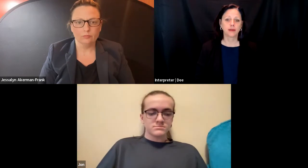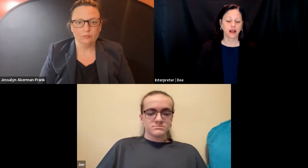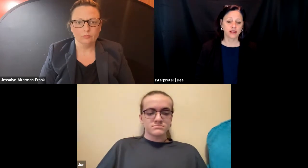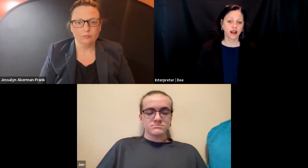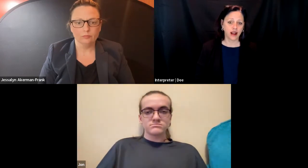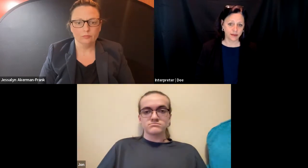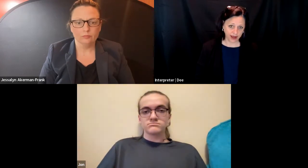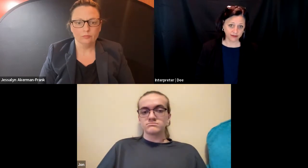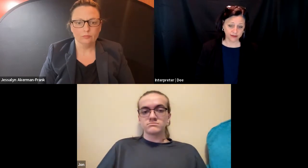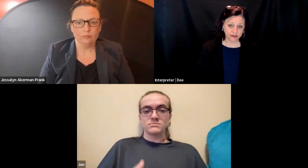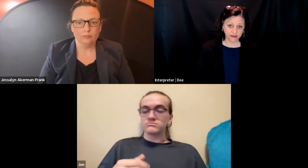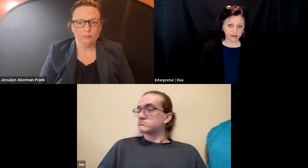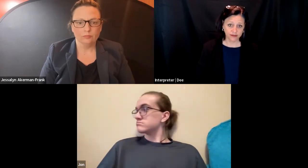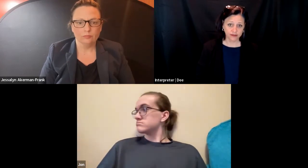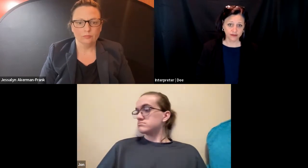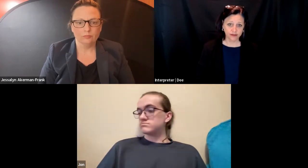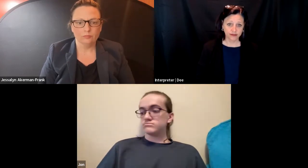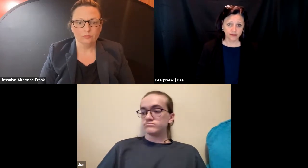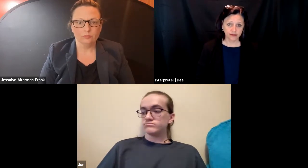I know how to read Braille, but I don't use it for communication purposes with other people just yet.